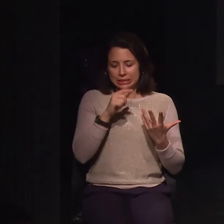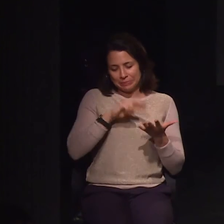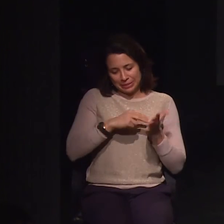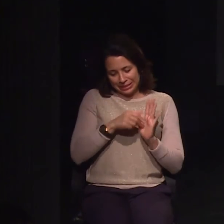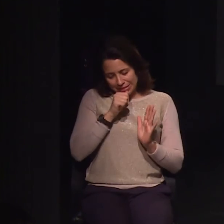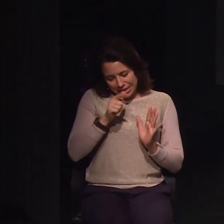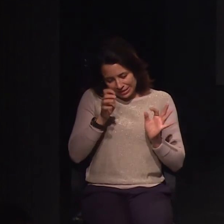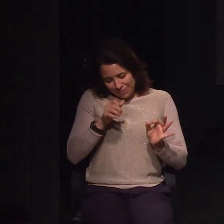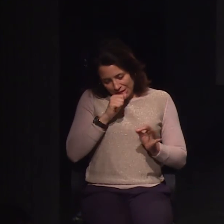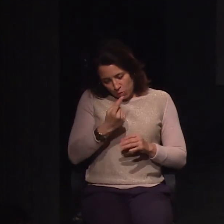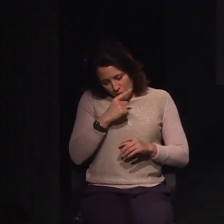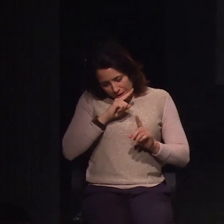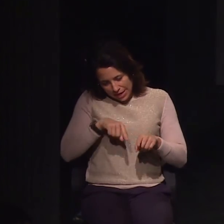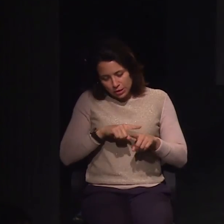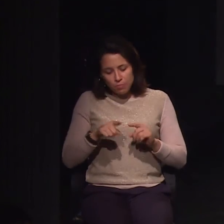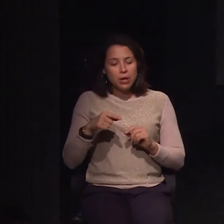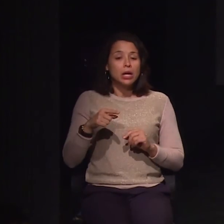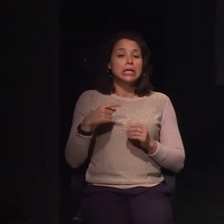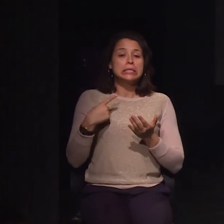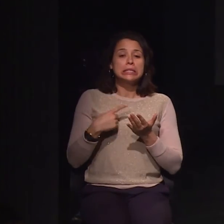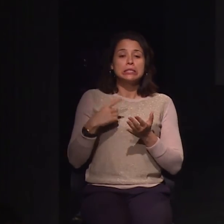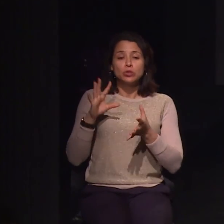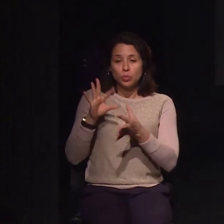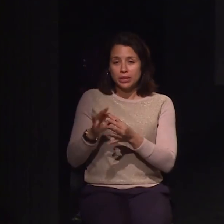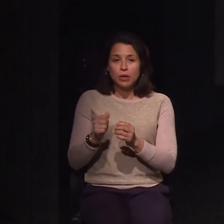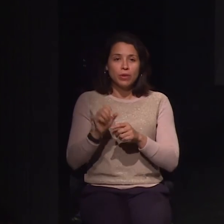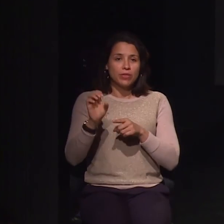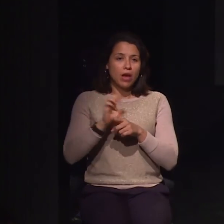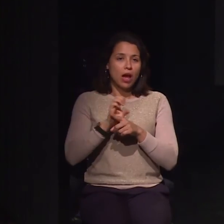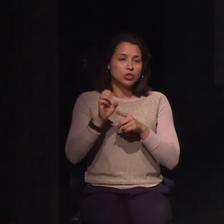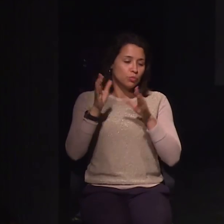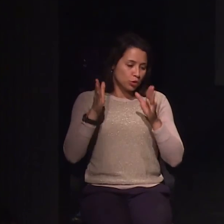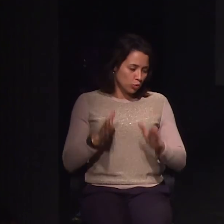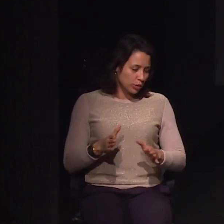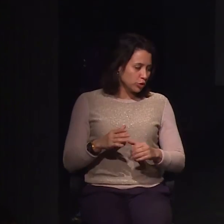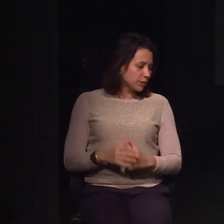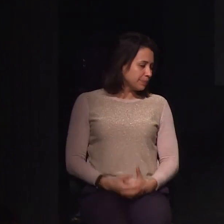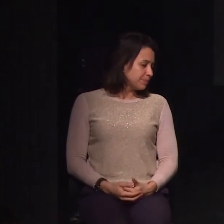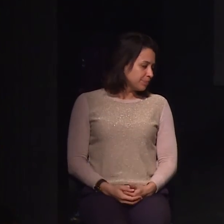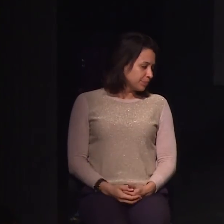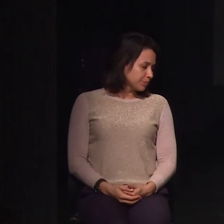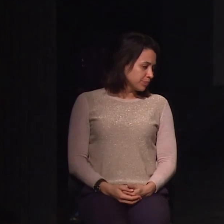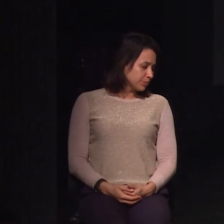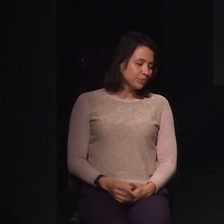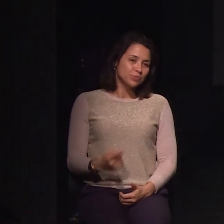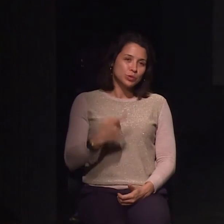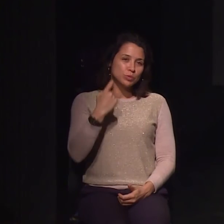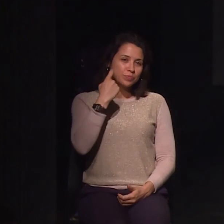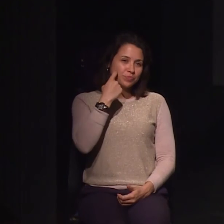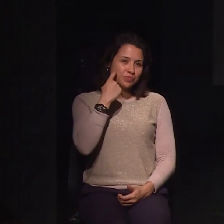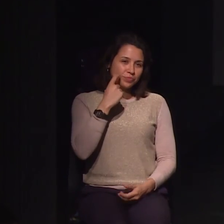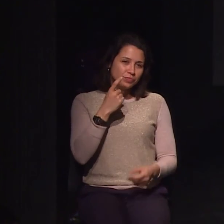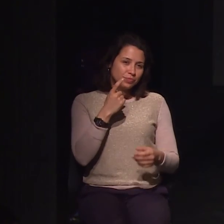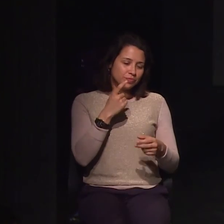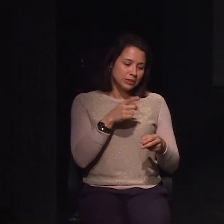But speaking of entrepreneurship, and you just referenced having a need and going for